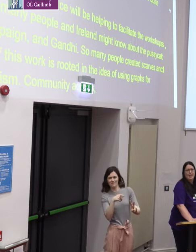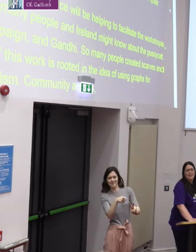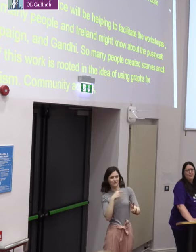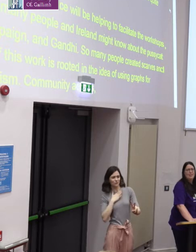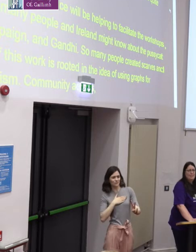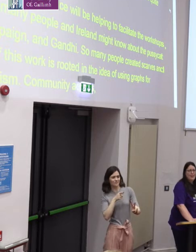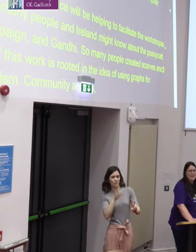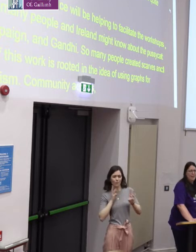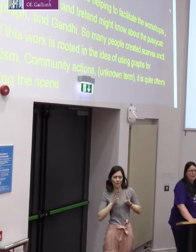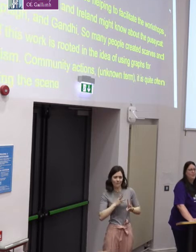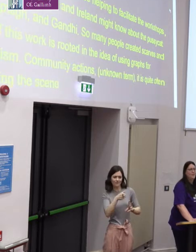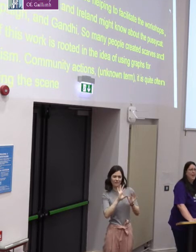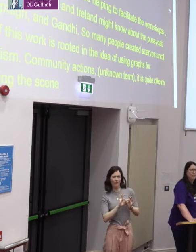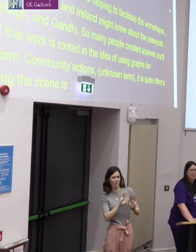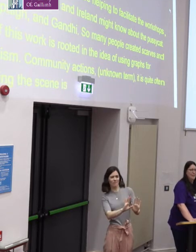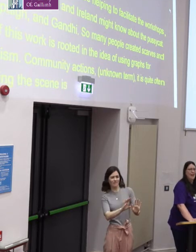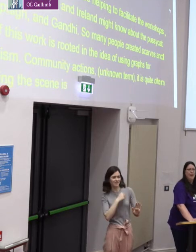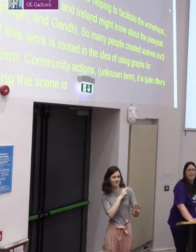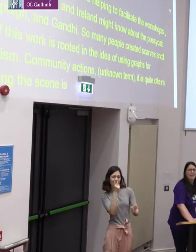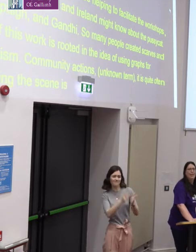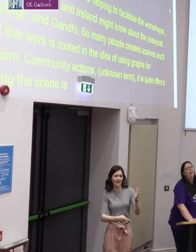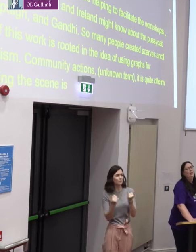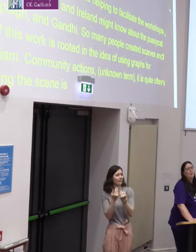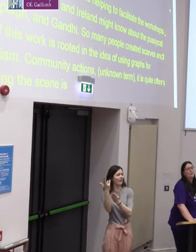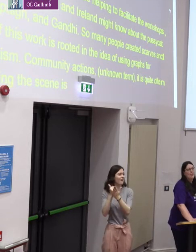domestic, not as valuable as art.